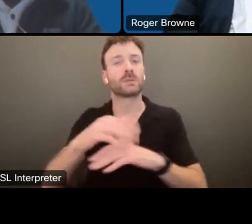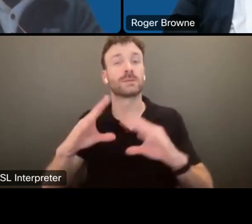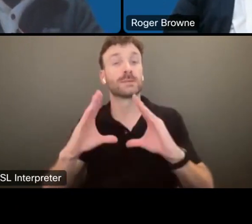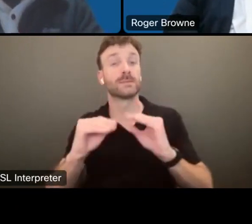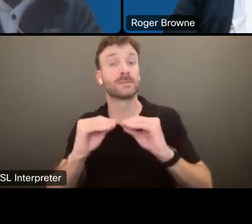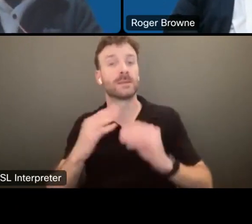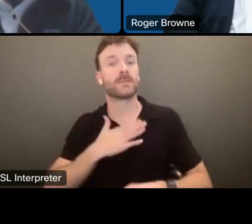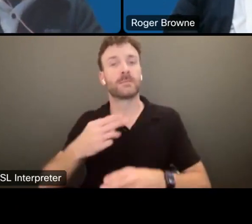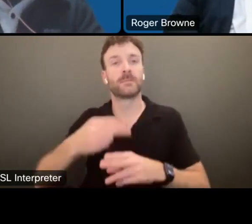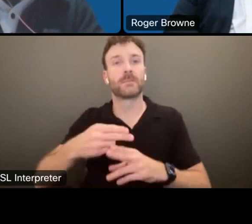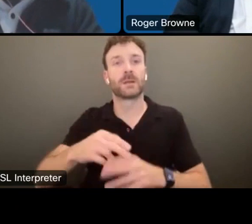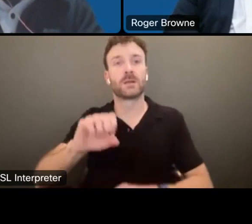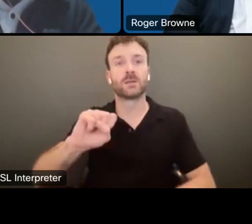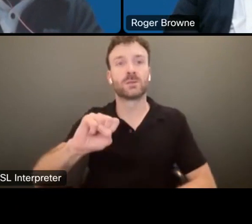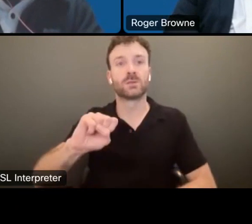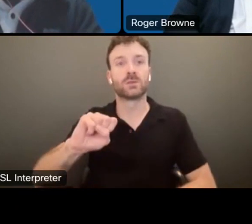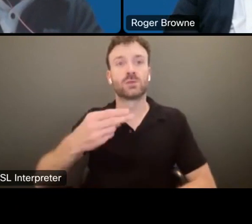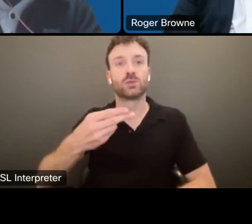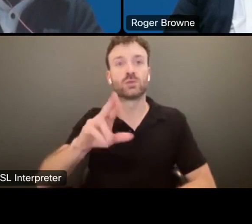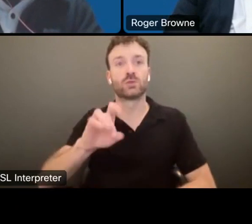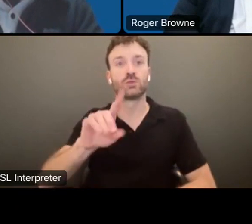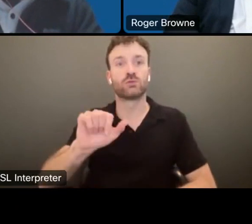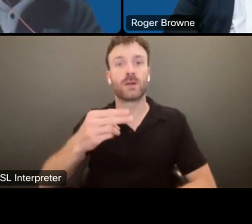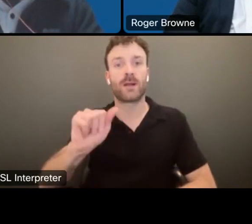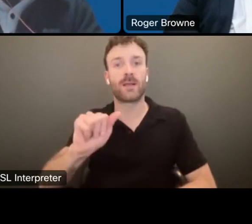My name is Shradda [name?]. I didn't know if people put their last names on this thing.